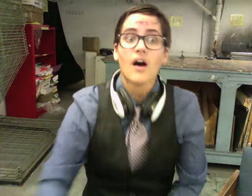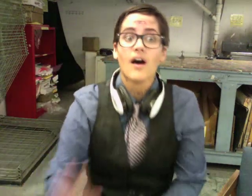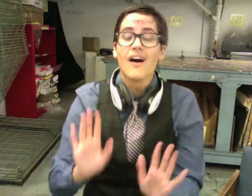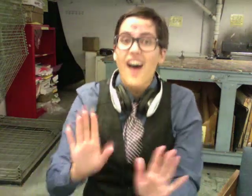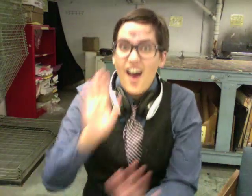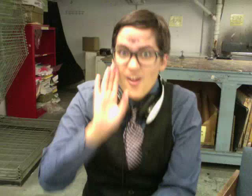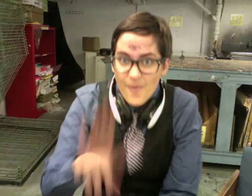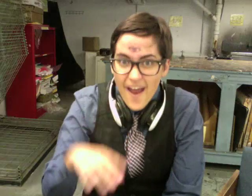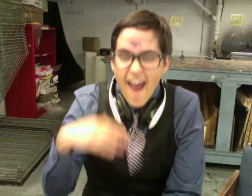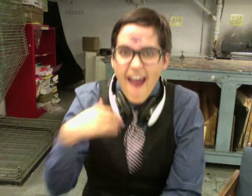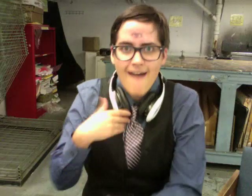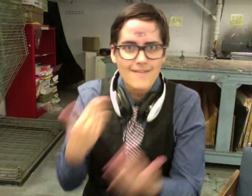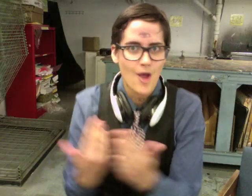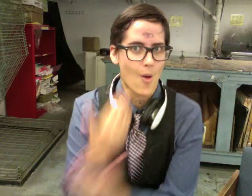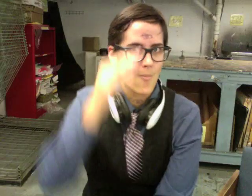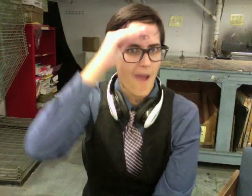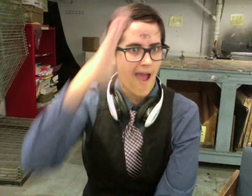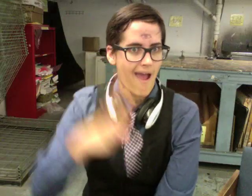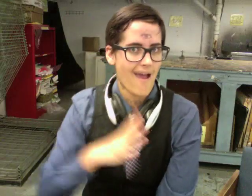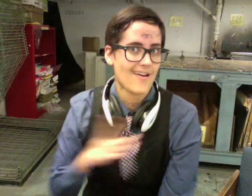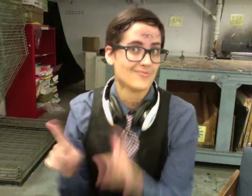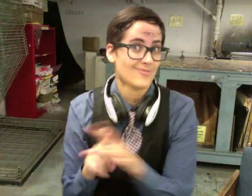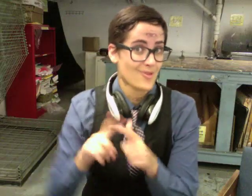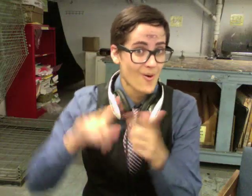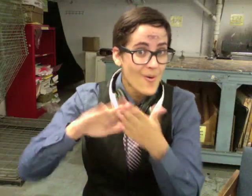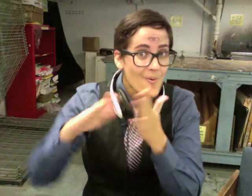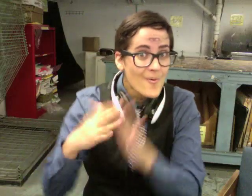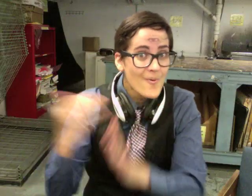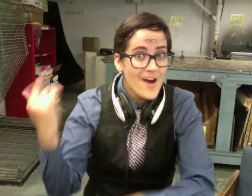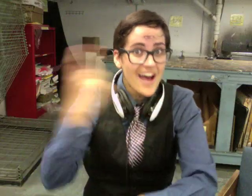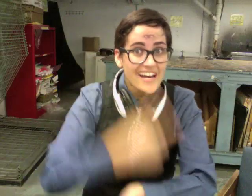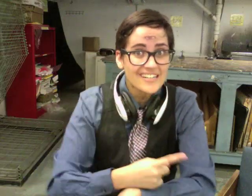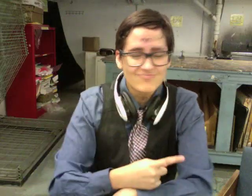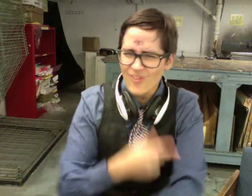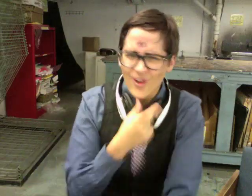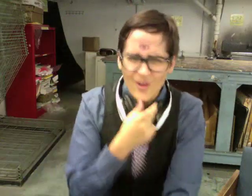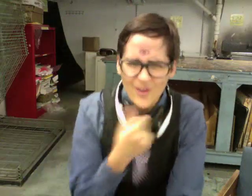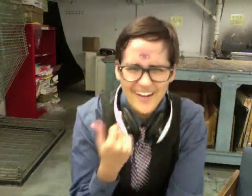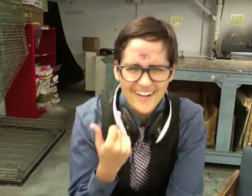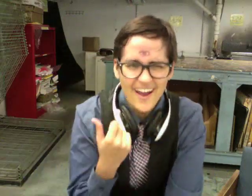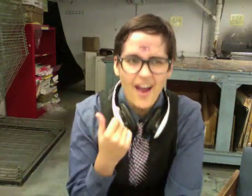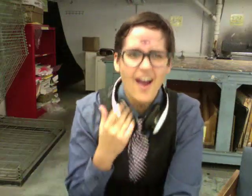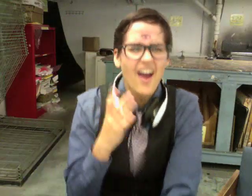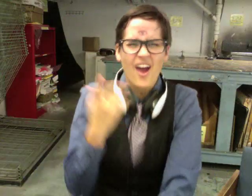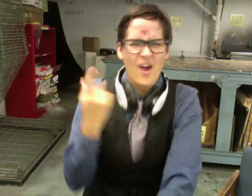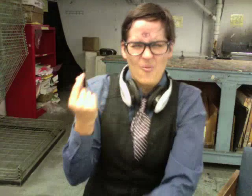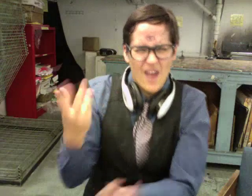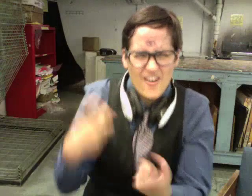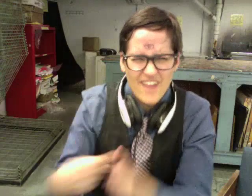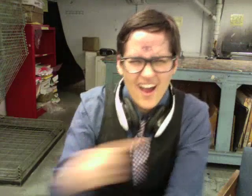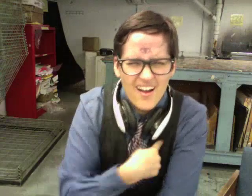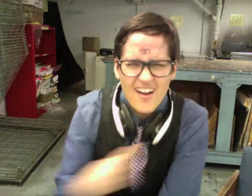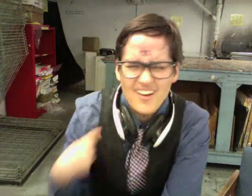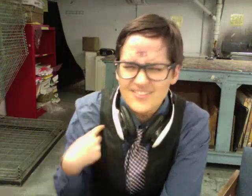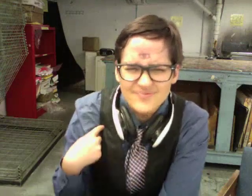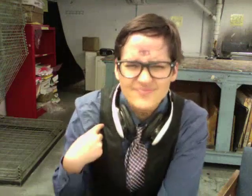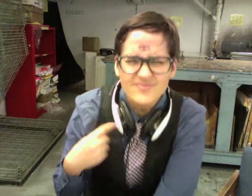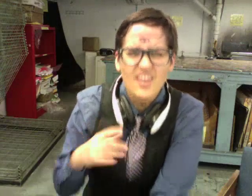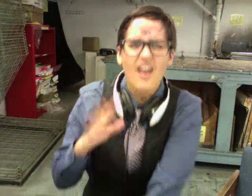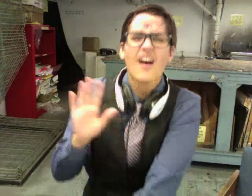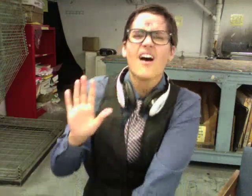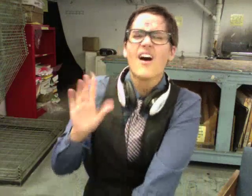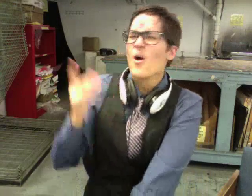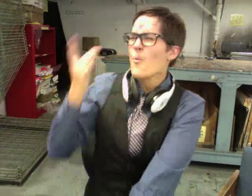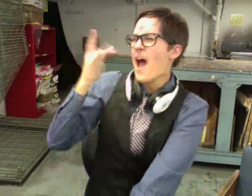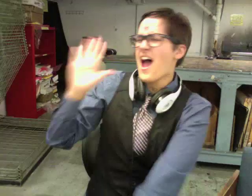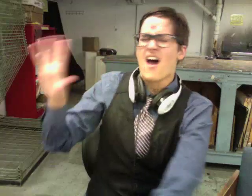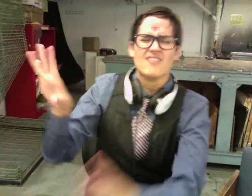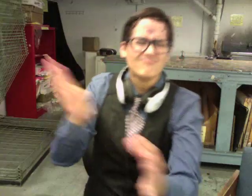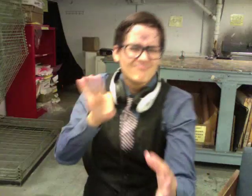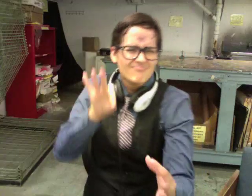A new man came into town today. Who is he? What does he want from us? Why his perfect